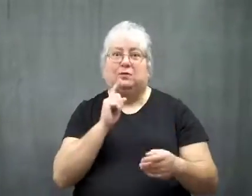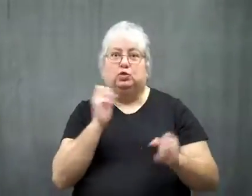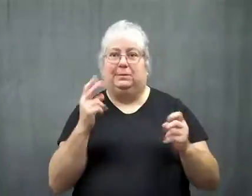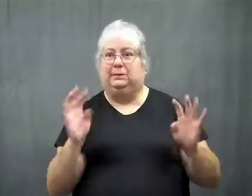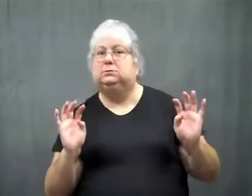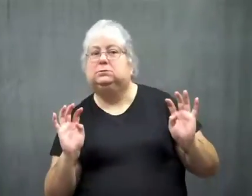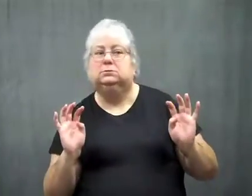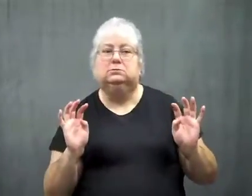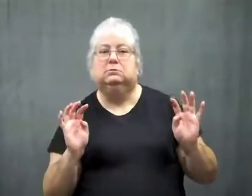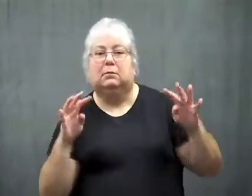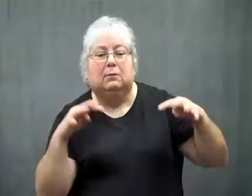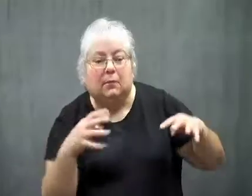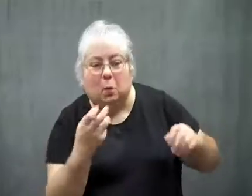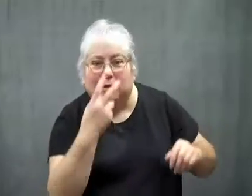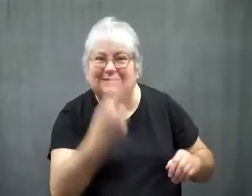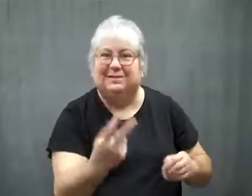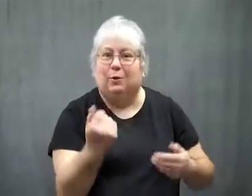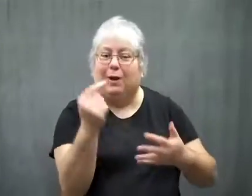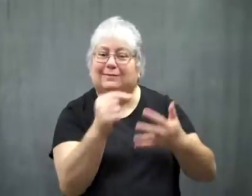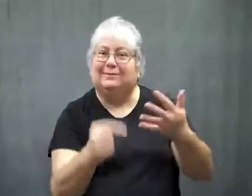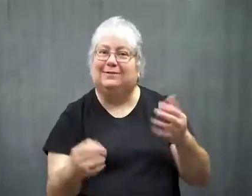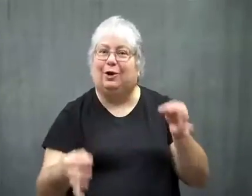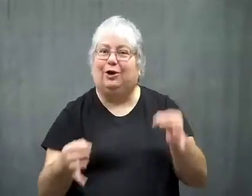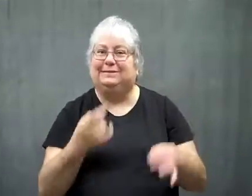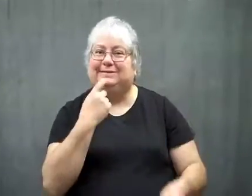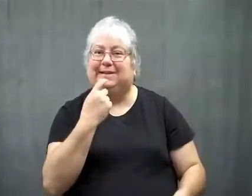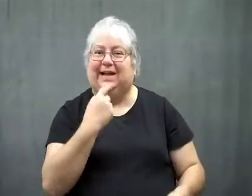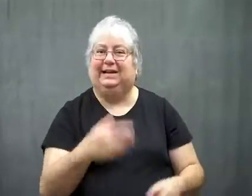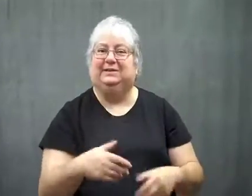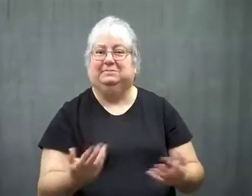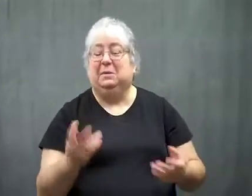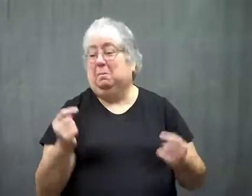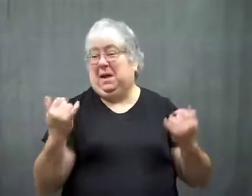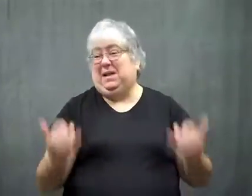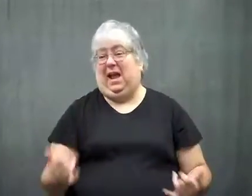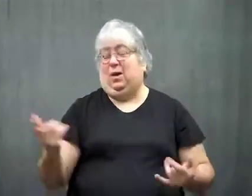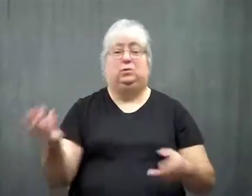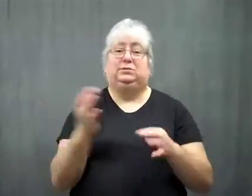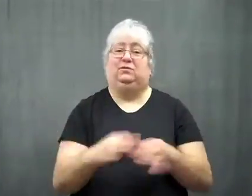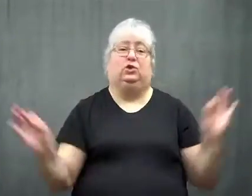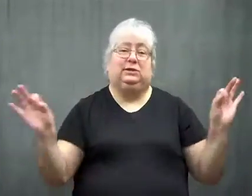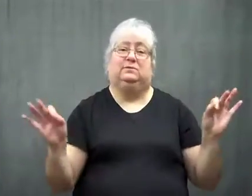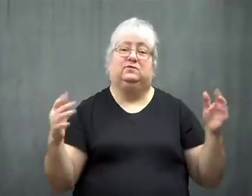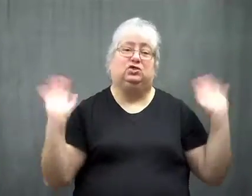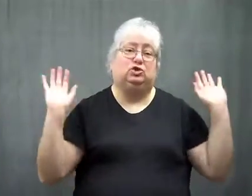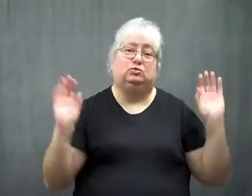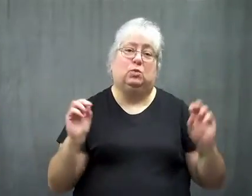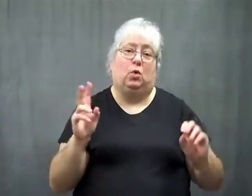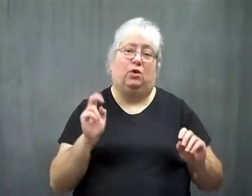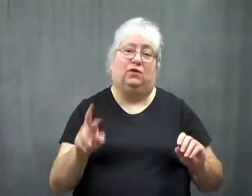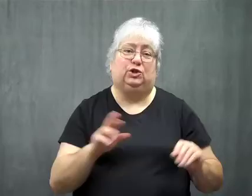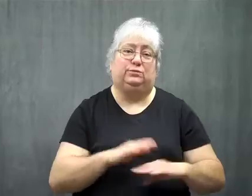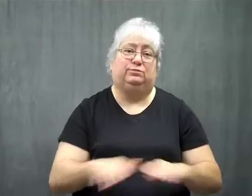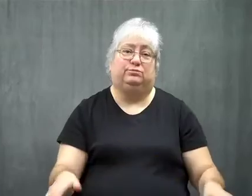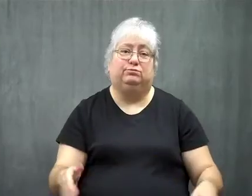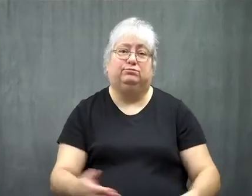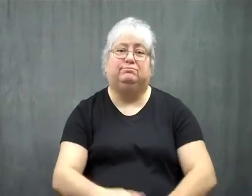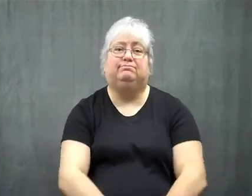A lot of people are anxious to see what the report contains. But now she's free, and it's all over.